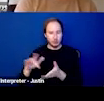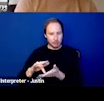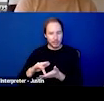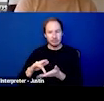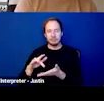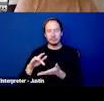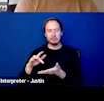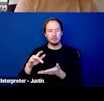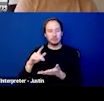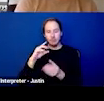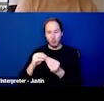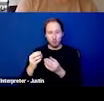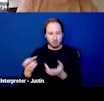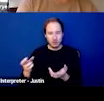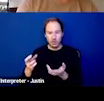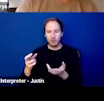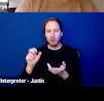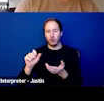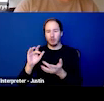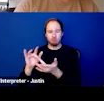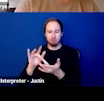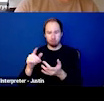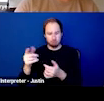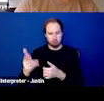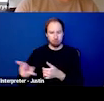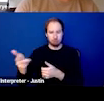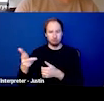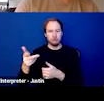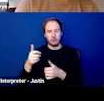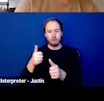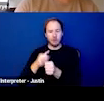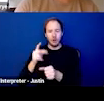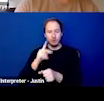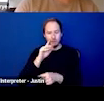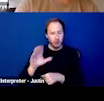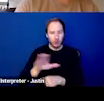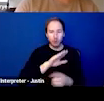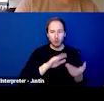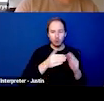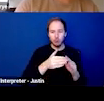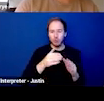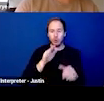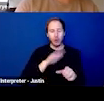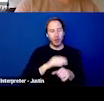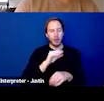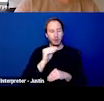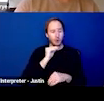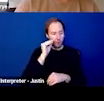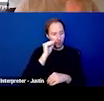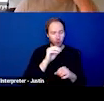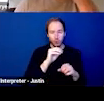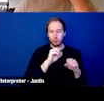for more resources, and to follow up in your own communities with, if you're on the homelessness side with healthcare providers and vice versa.